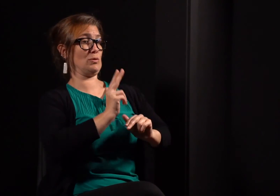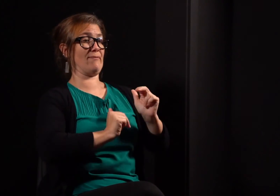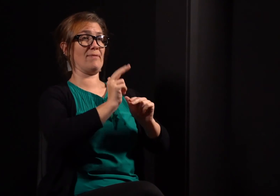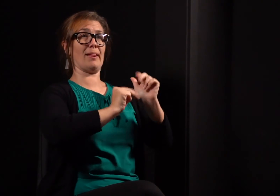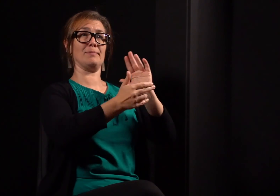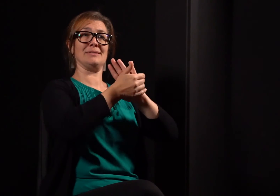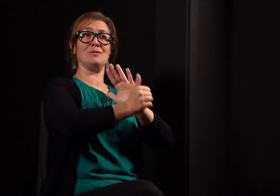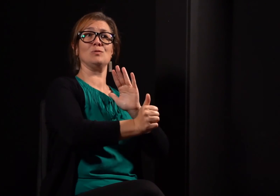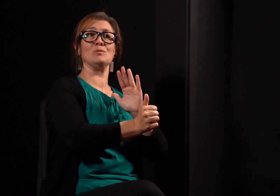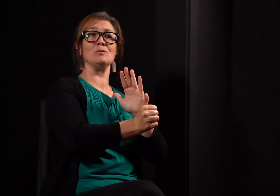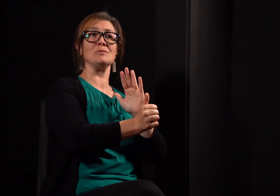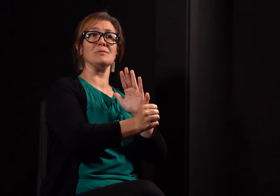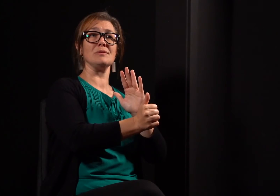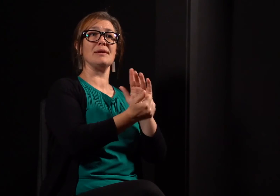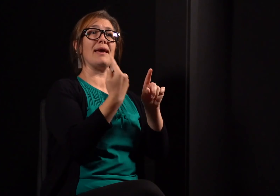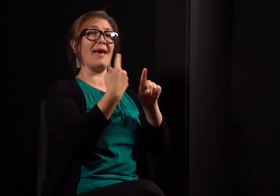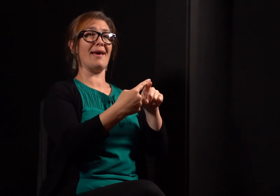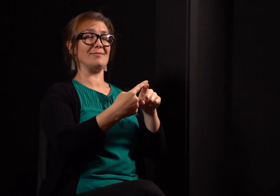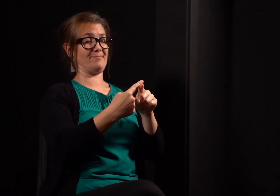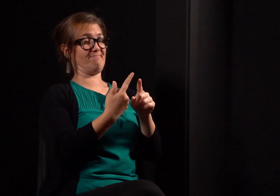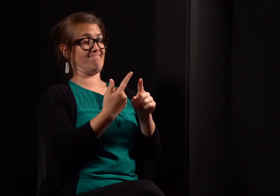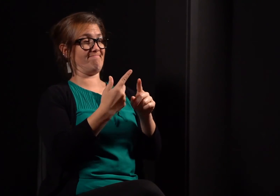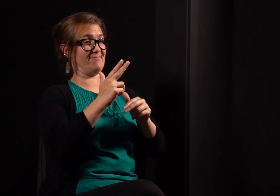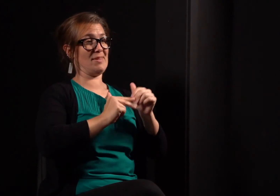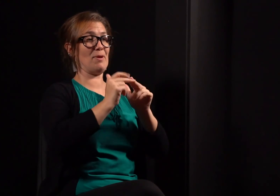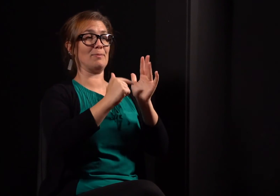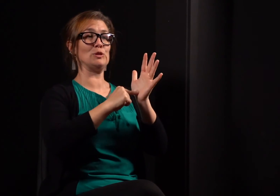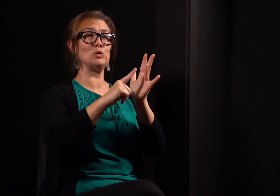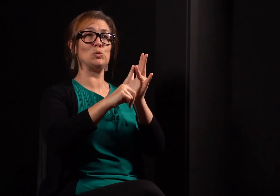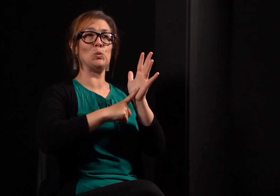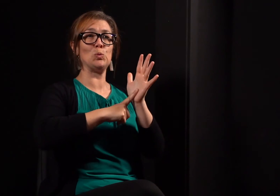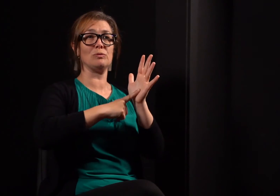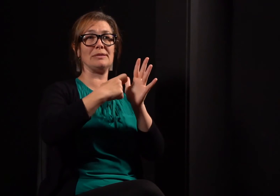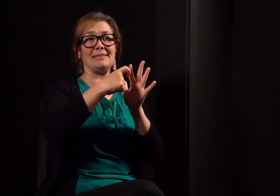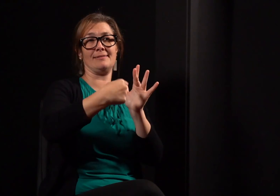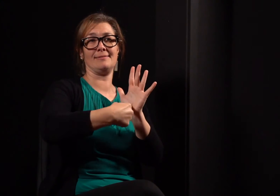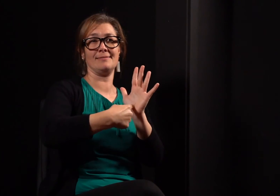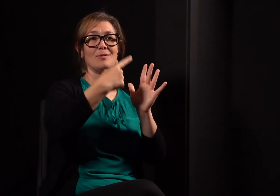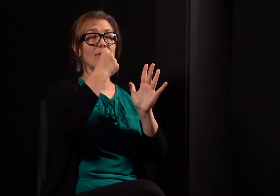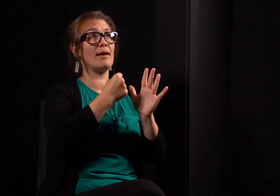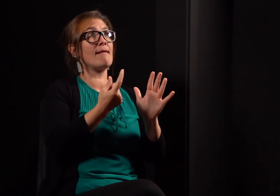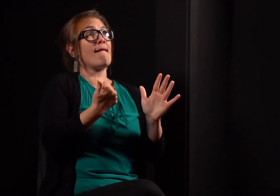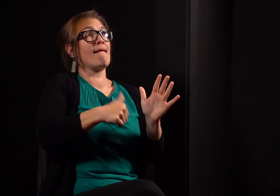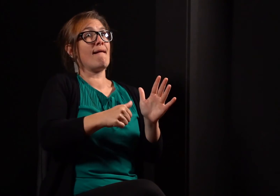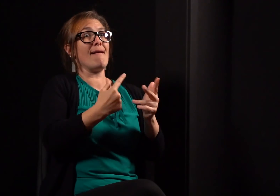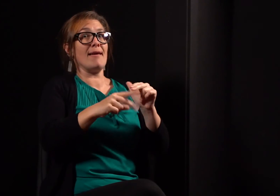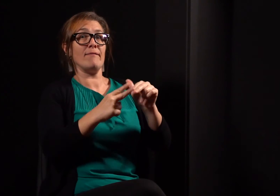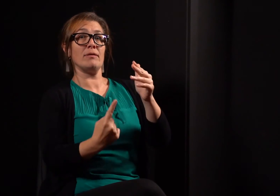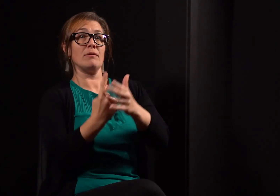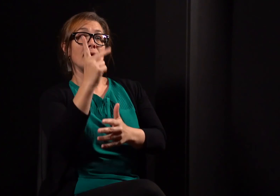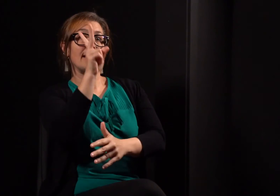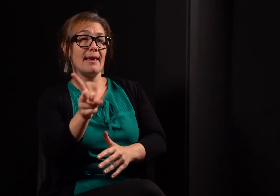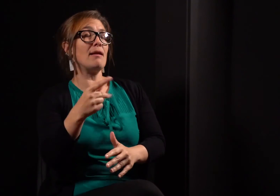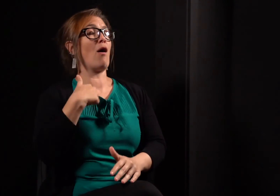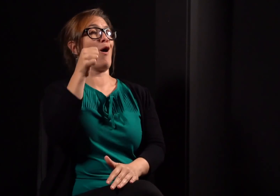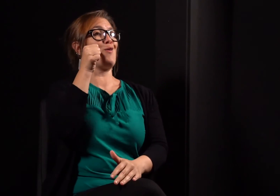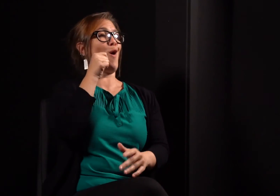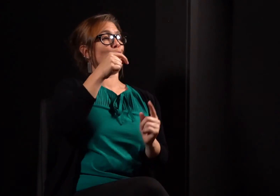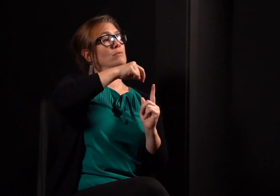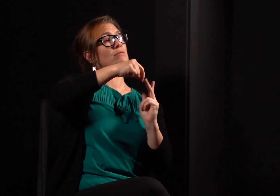and that way, they can help develop their own skills as an interpreter and have their own tool kit, so they'll know if it was to ever happen again,